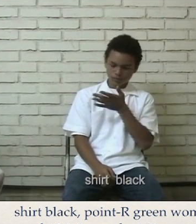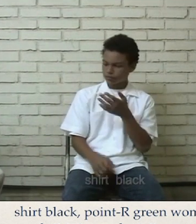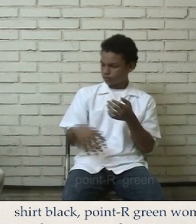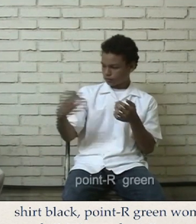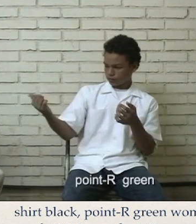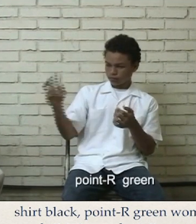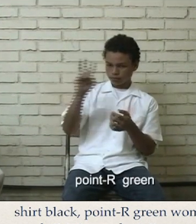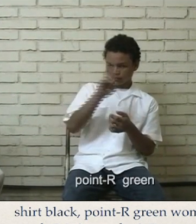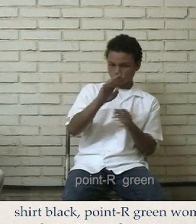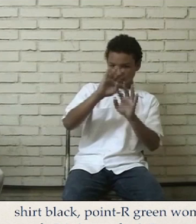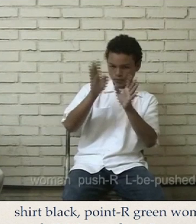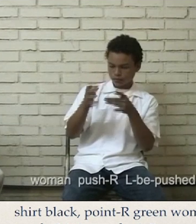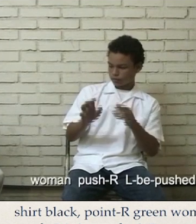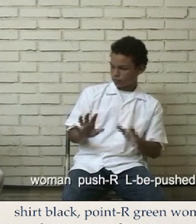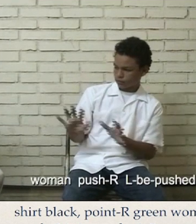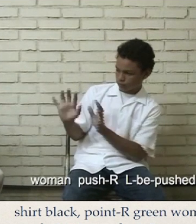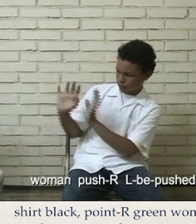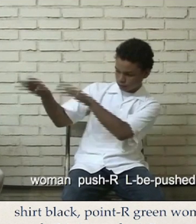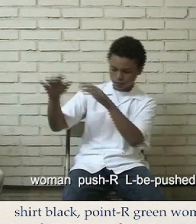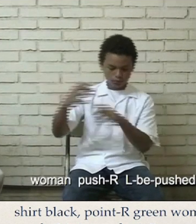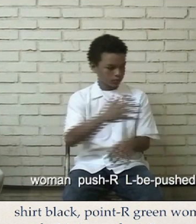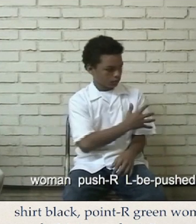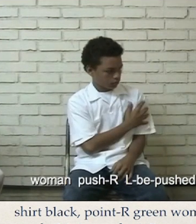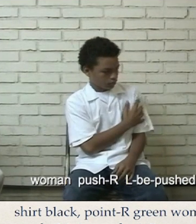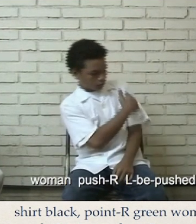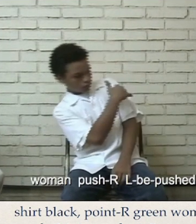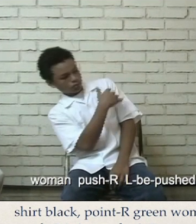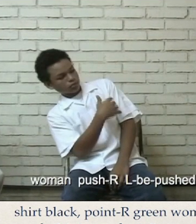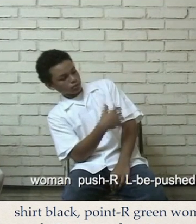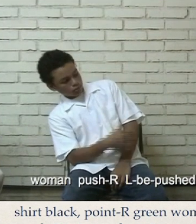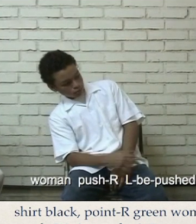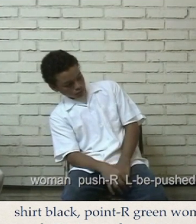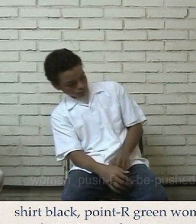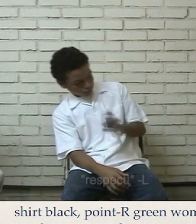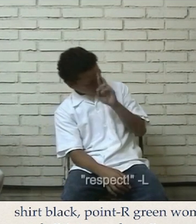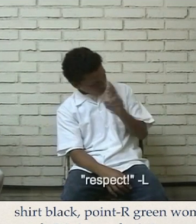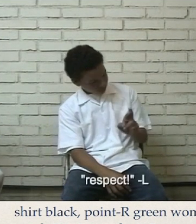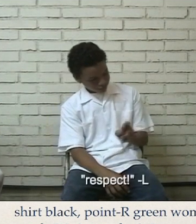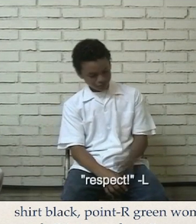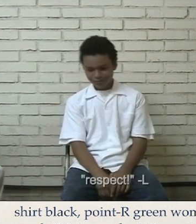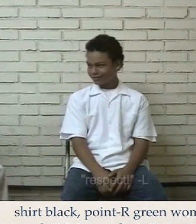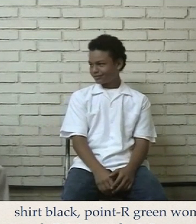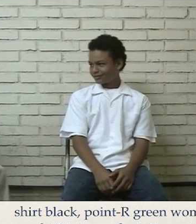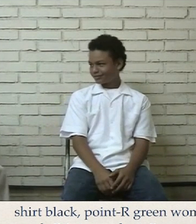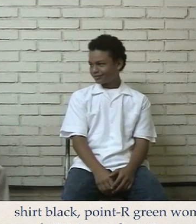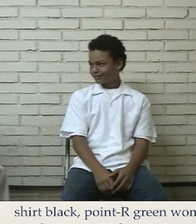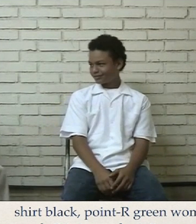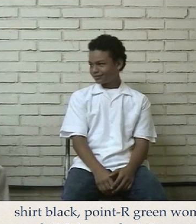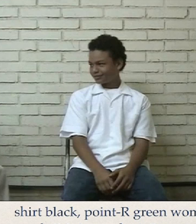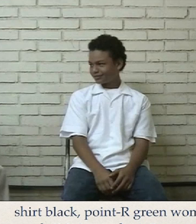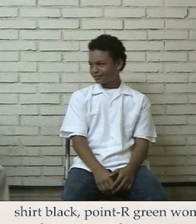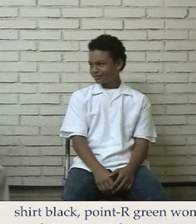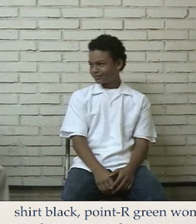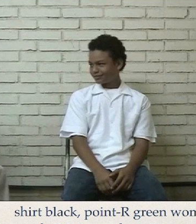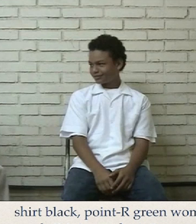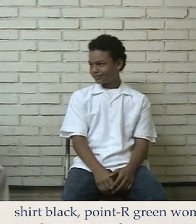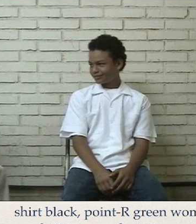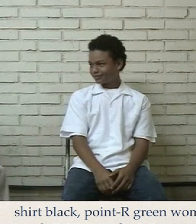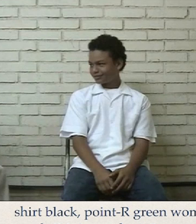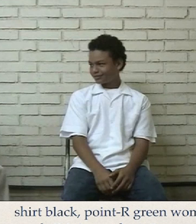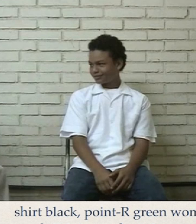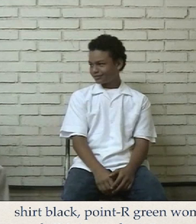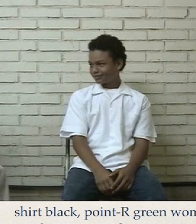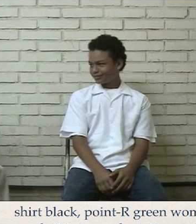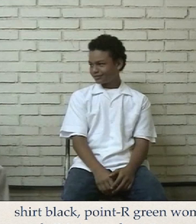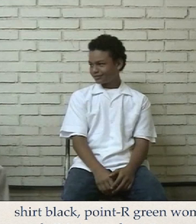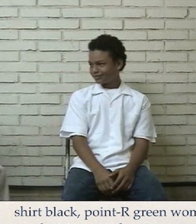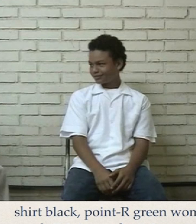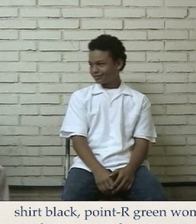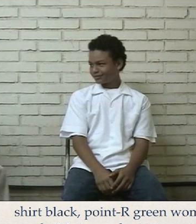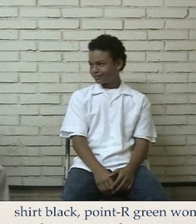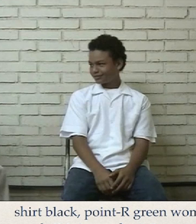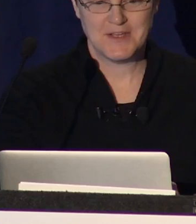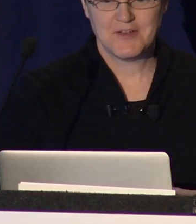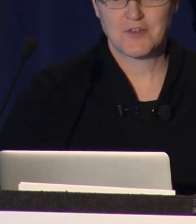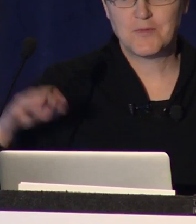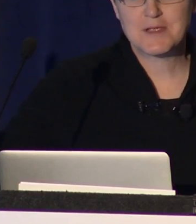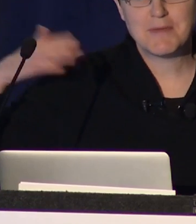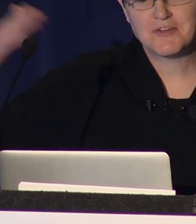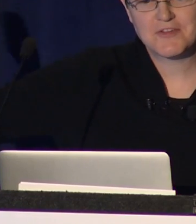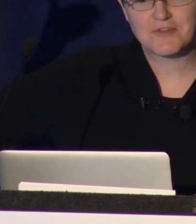So black, green, push, be pushed, respect, see. Okay. So, we can measure this